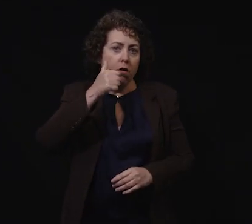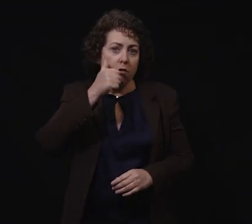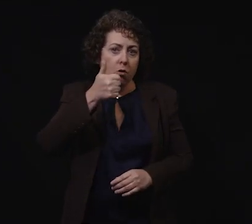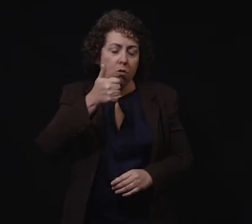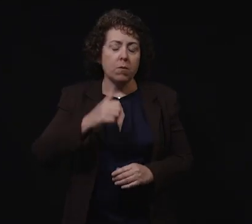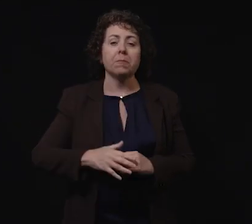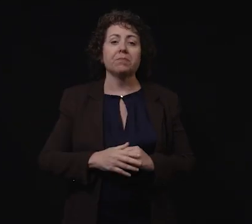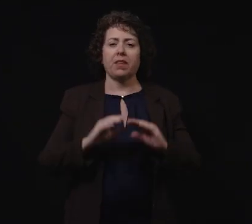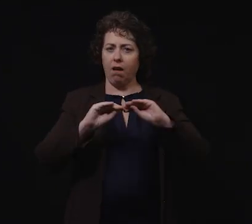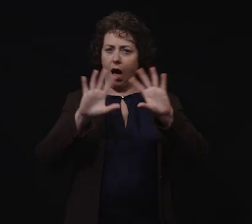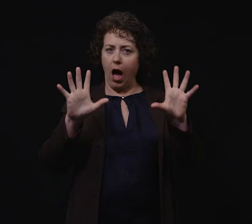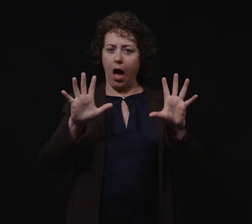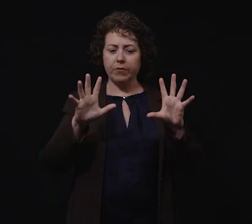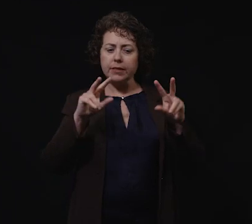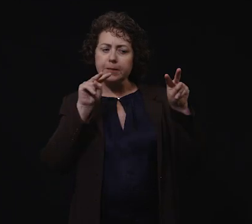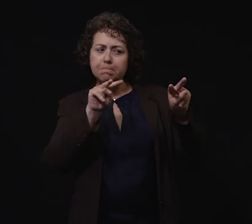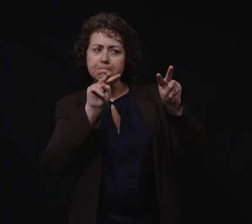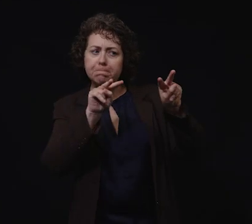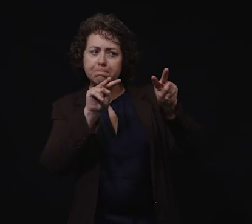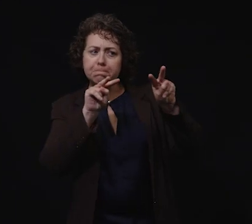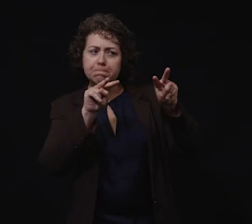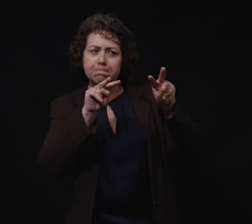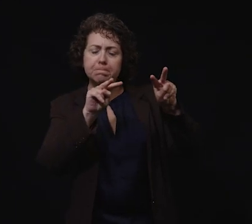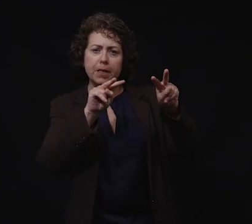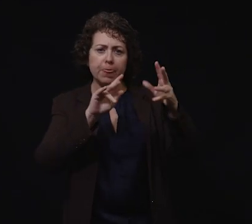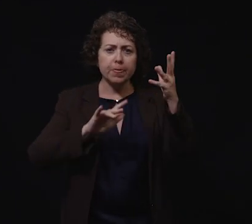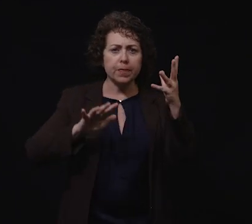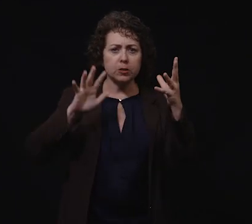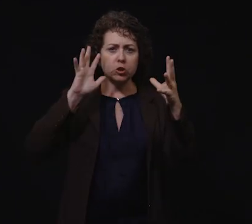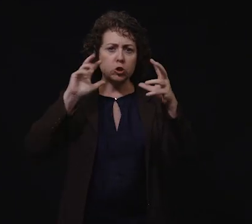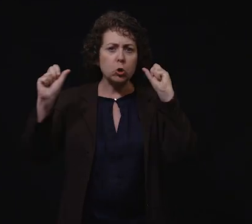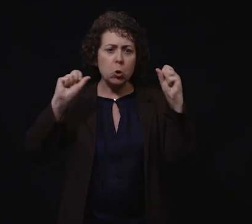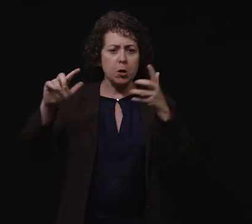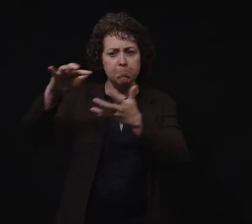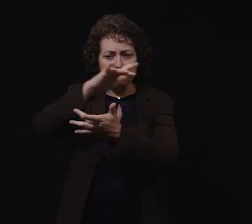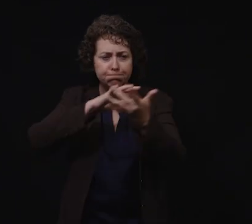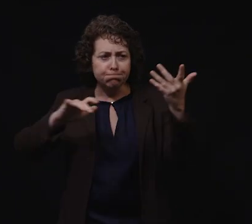Obviously continuing to monitor the storm And connecting with all of our partners